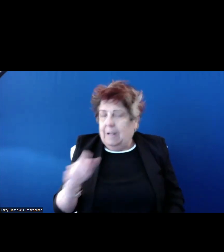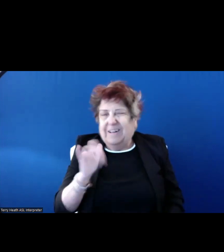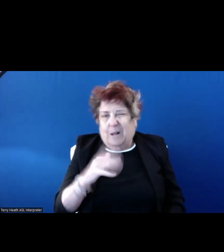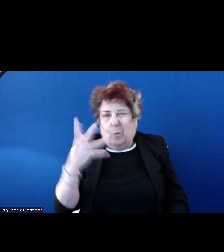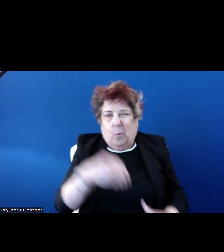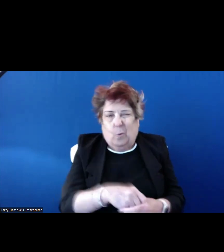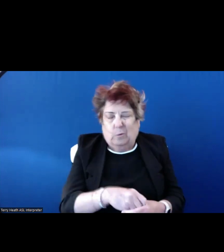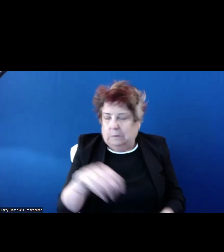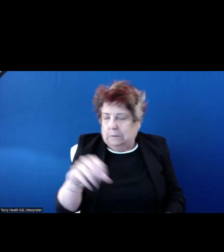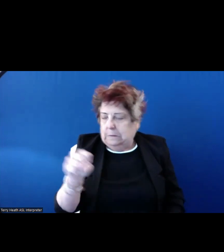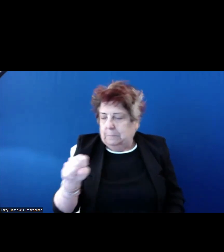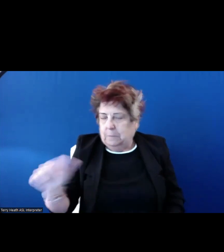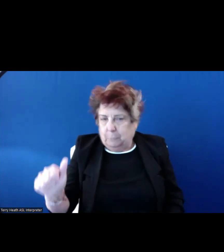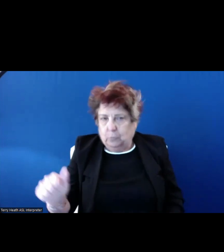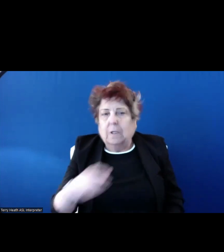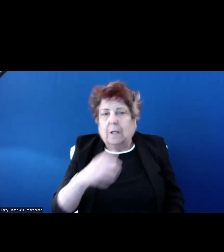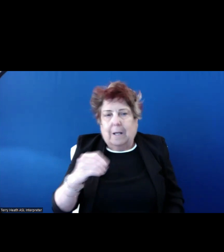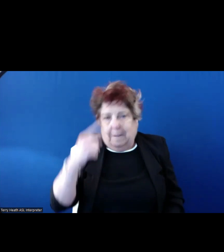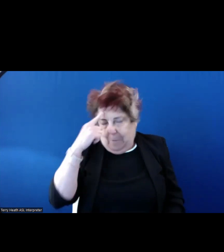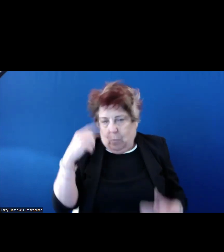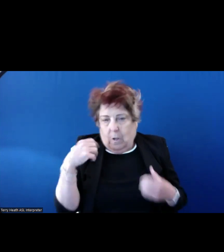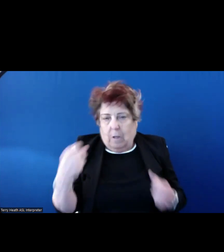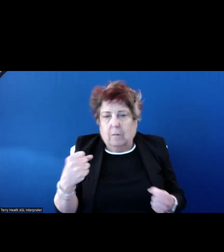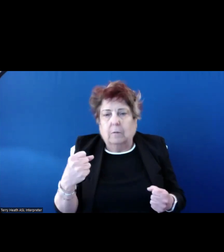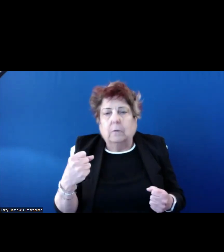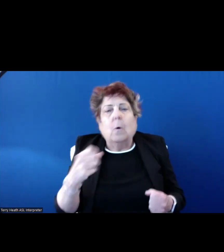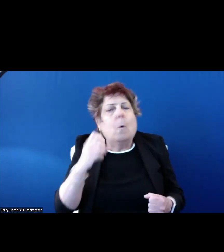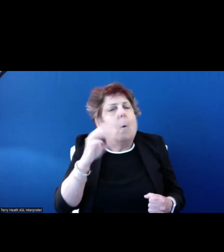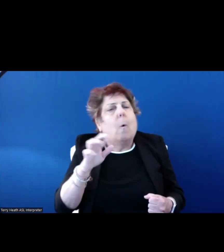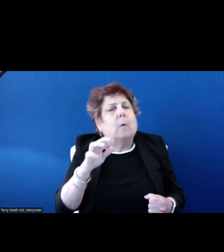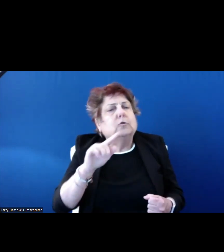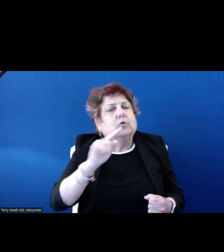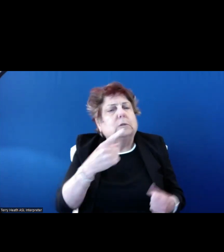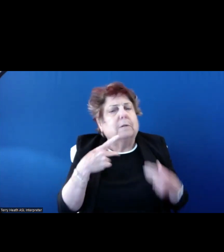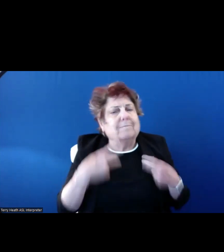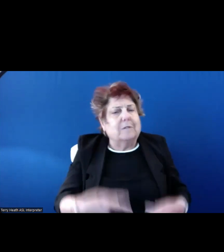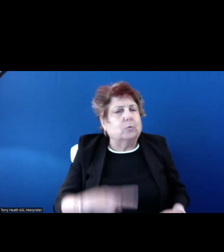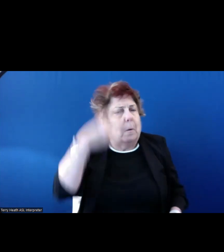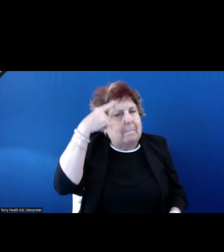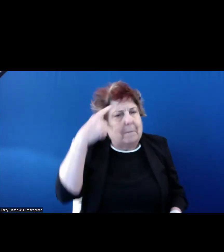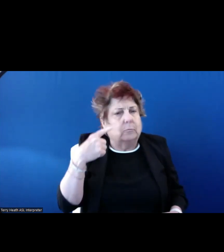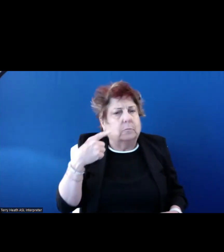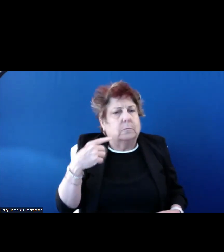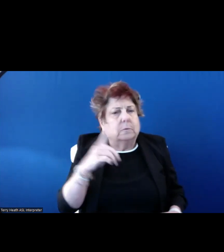restricted to developmental and physical disability? If the answer is we are talking about all people with disabilities, as